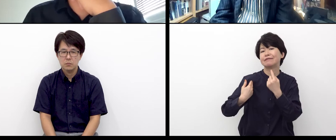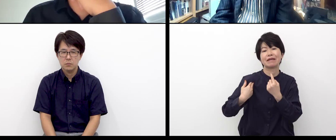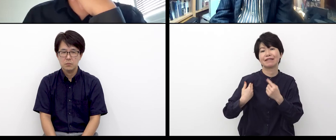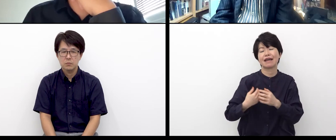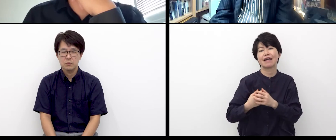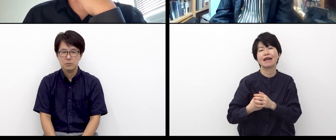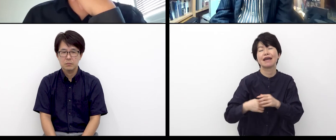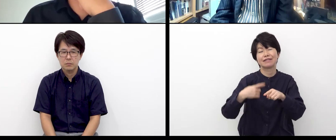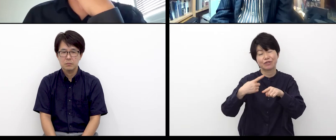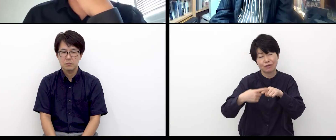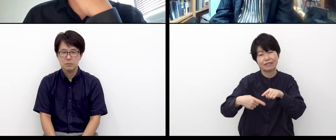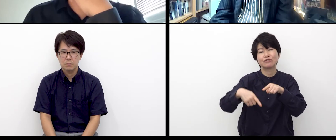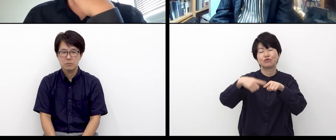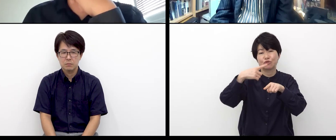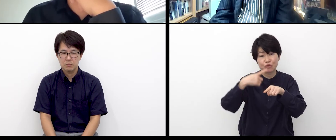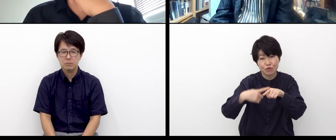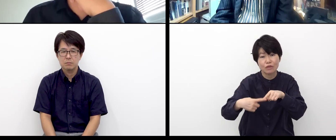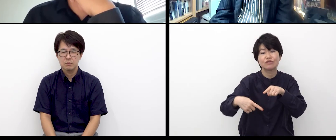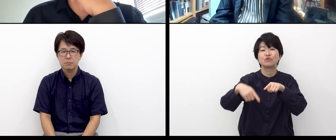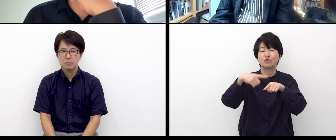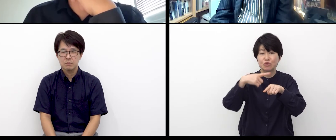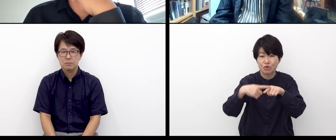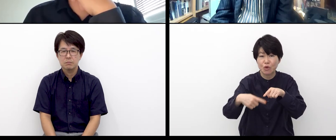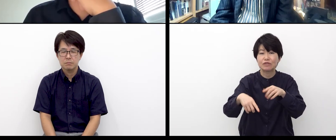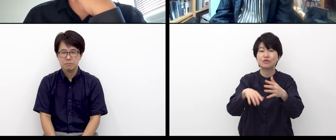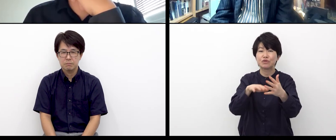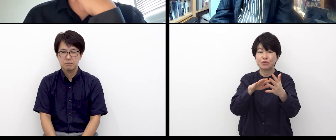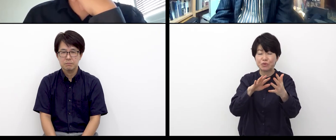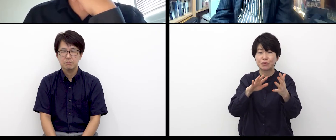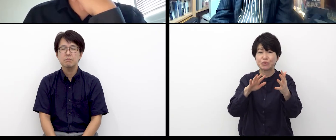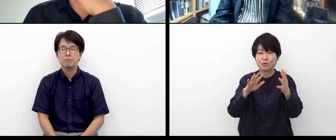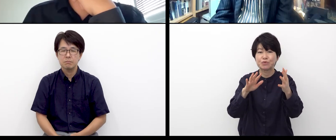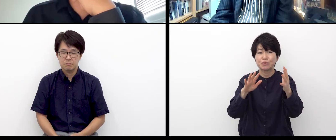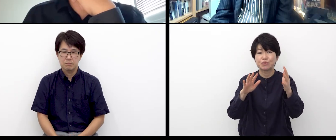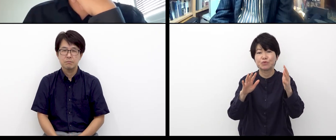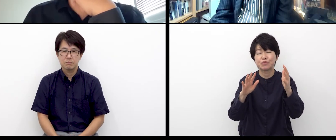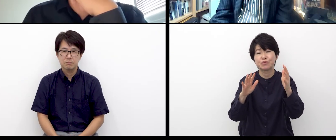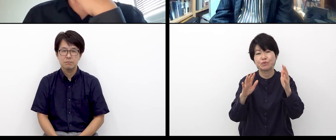while we don’t know what was effective, and they participate in society…